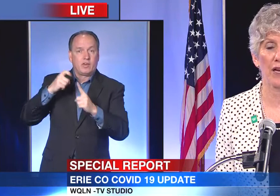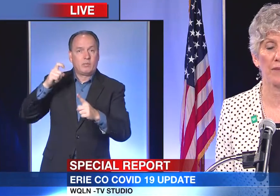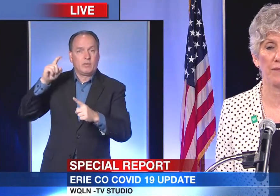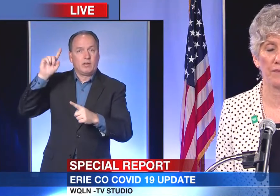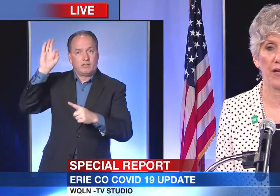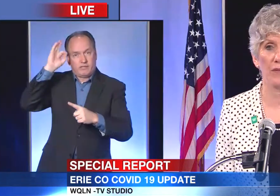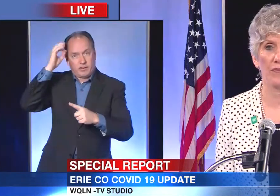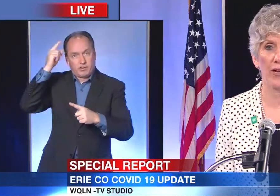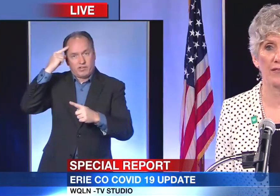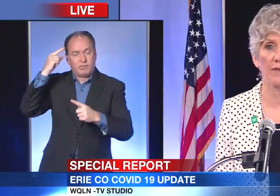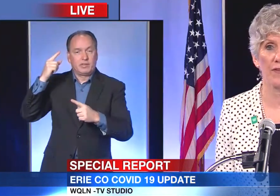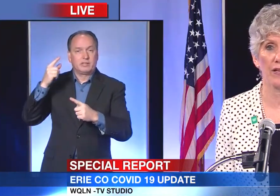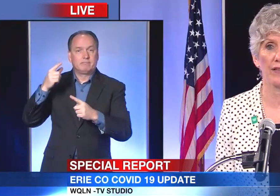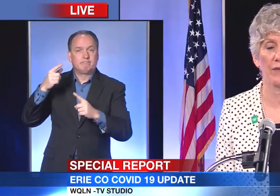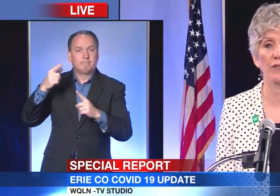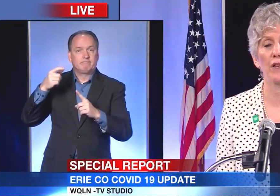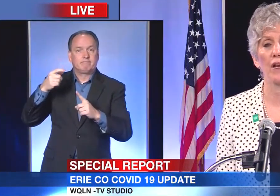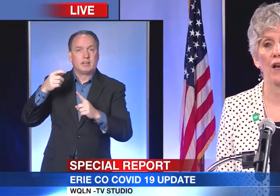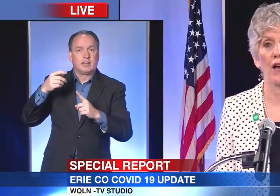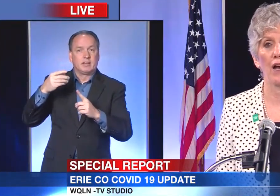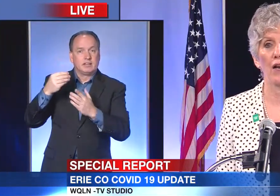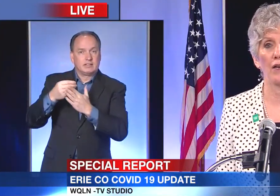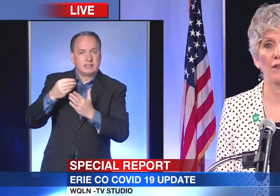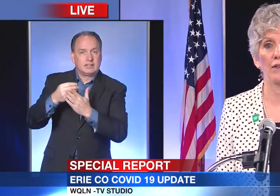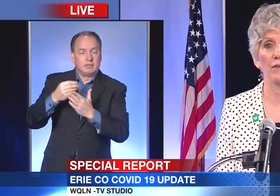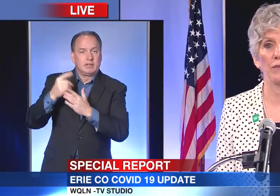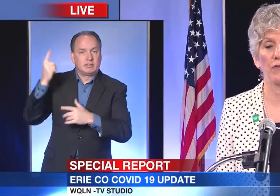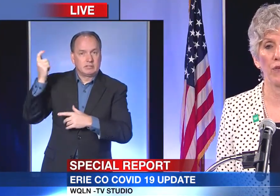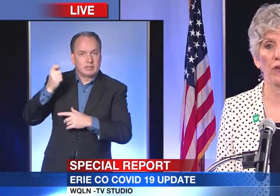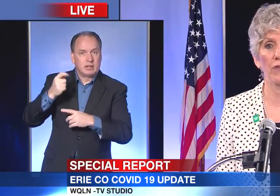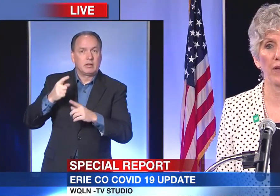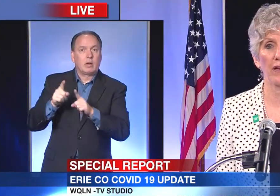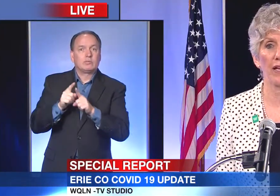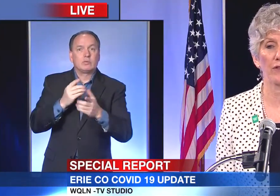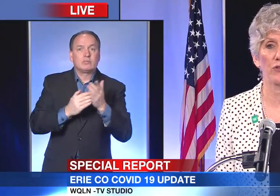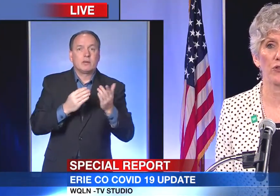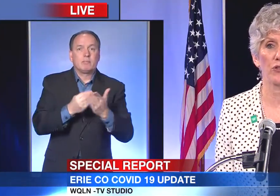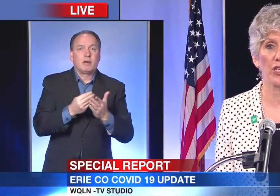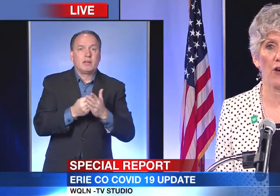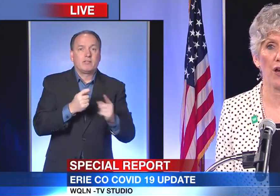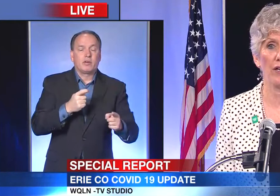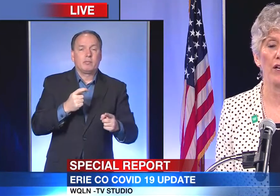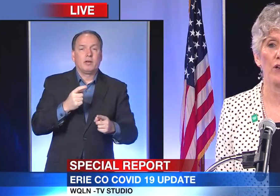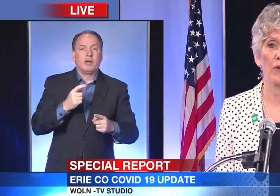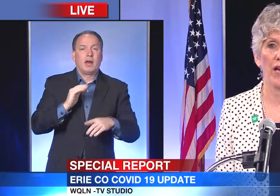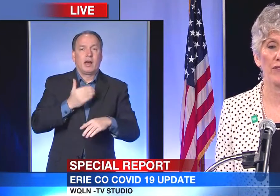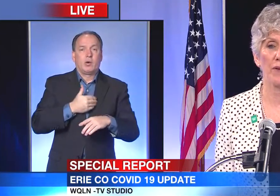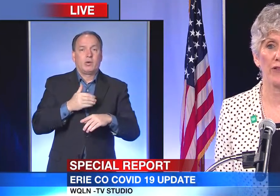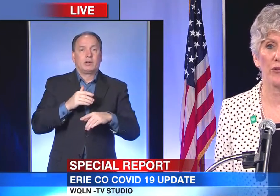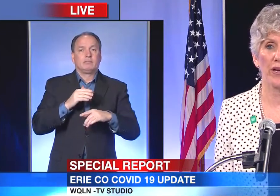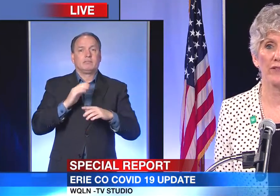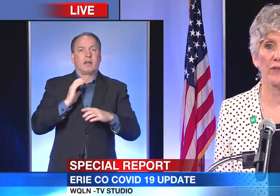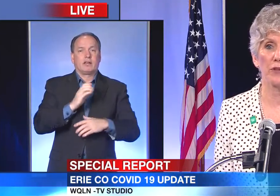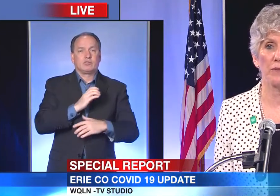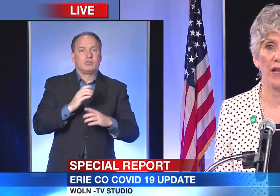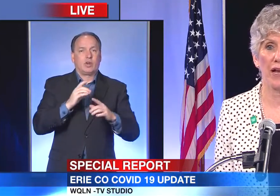BEEN BROUGHT AVAILABLE TO US FROM THE FEDERAL GOVERNMENT STIMULUS, AND WE HAVE SOME FUNDING THAT WAS PUT FORWARD